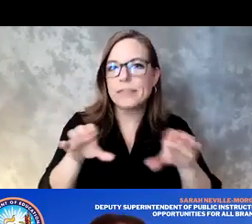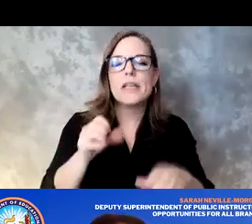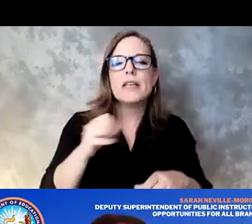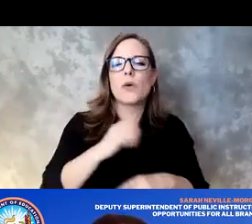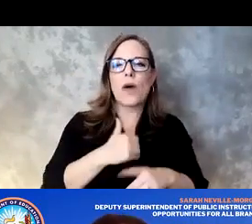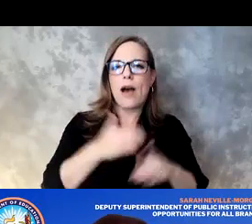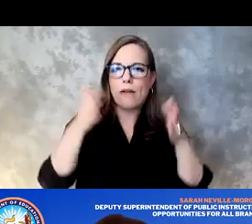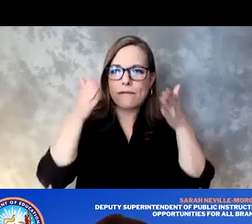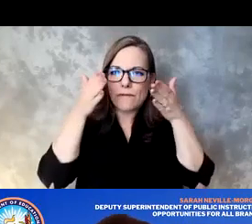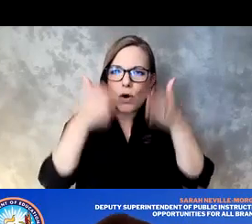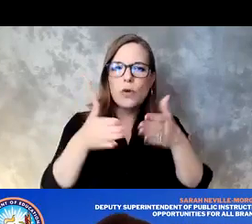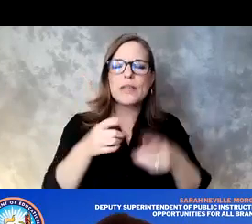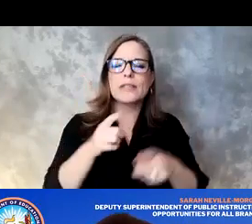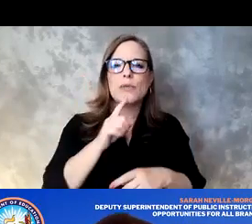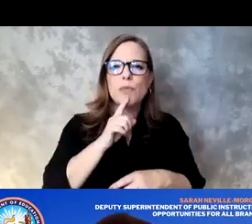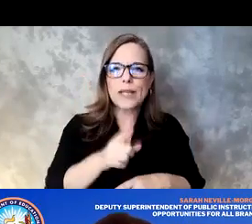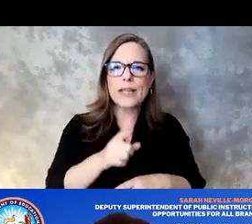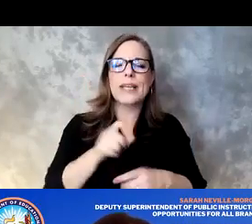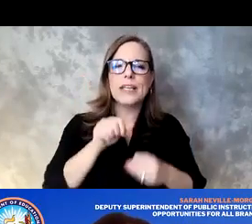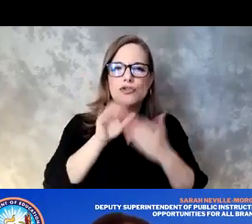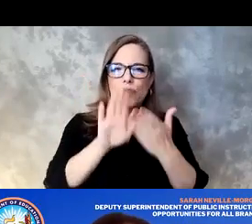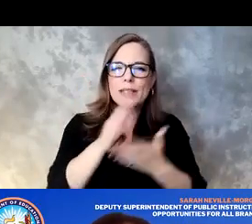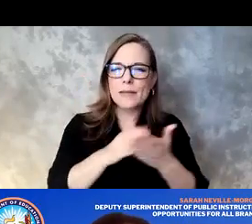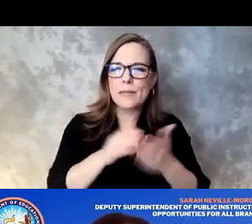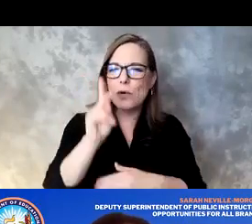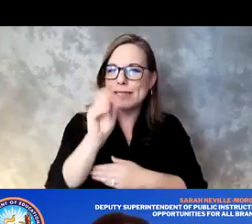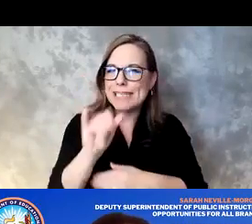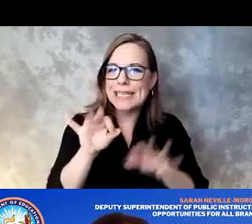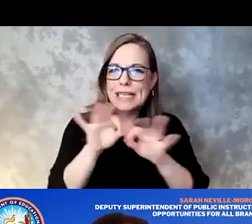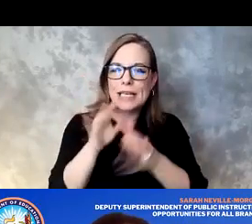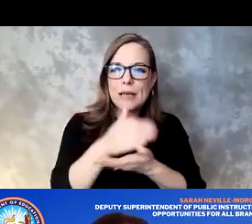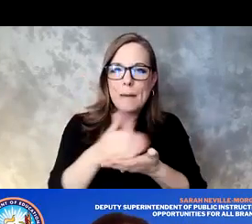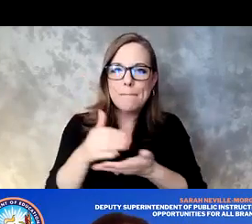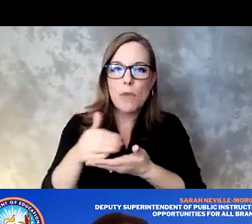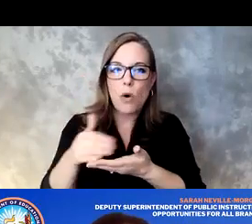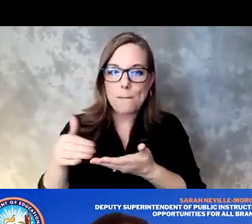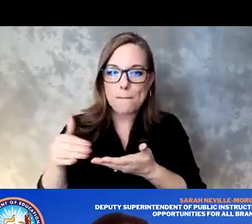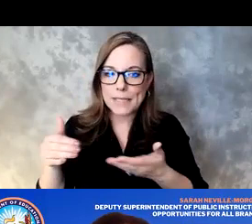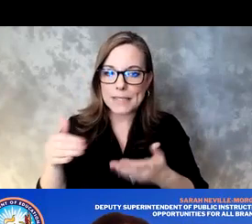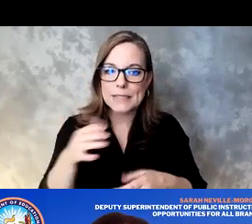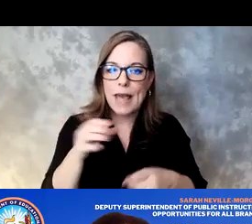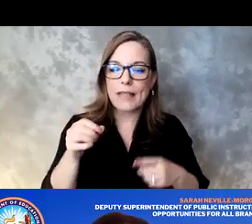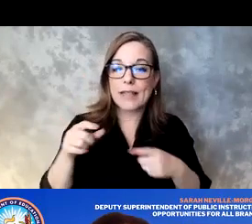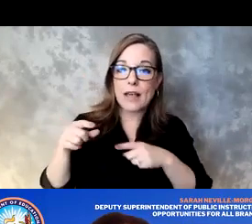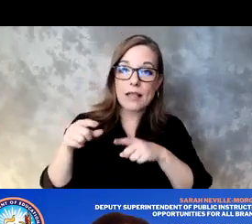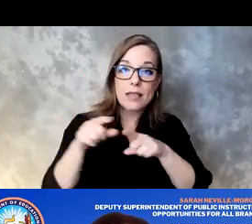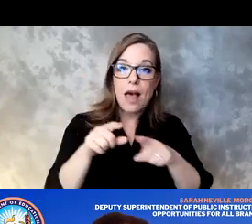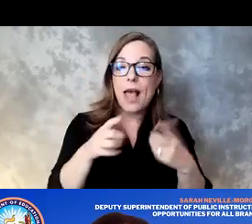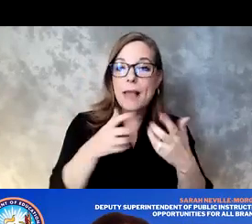really address some of those key components in alignment that go from PreKindergarten